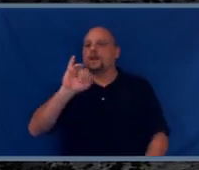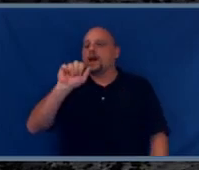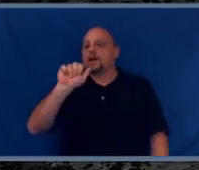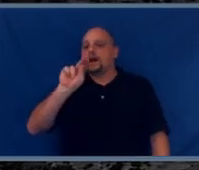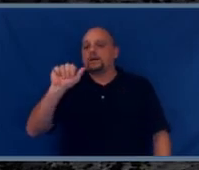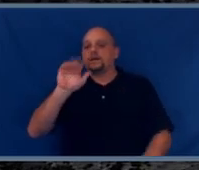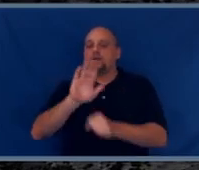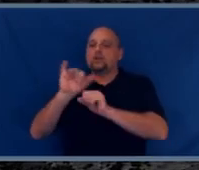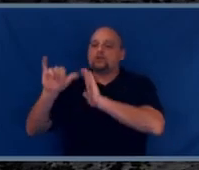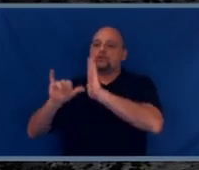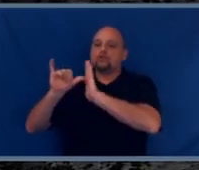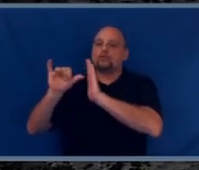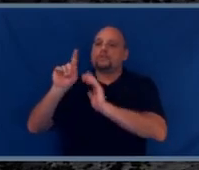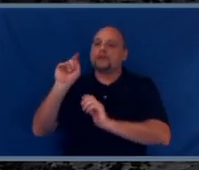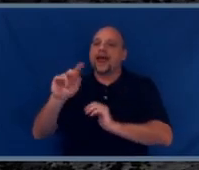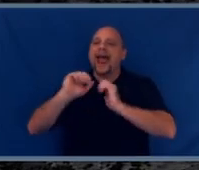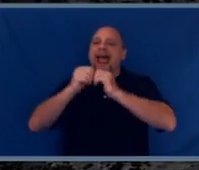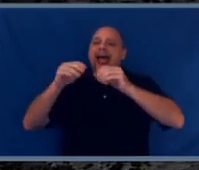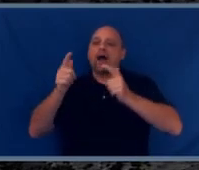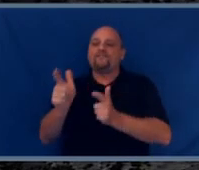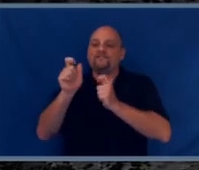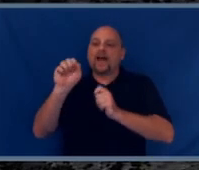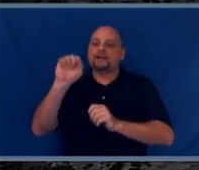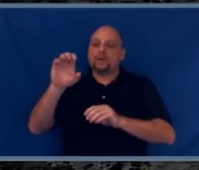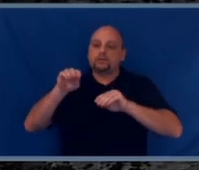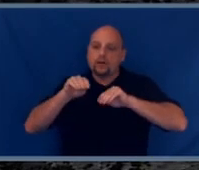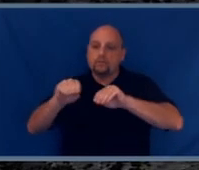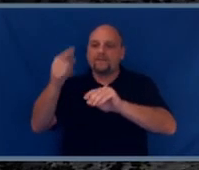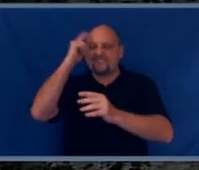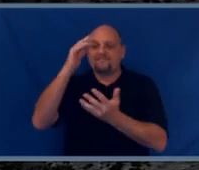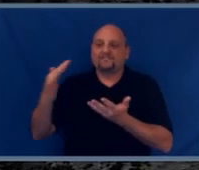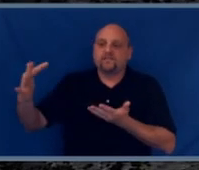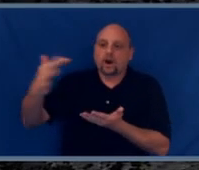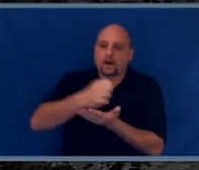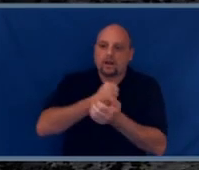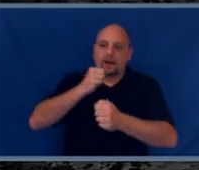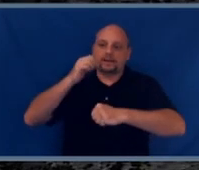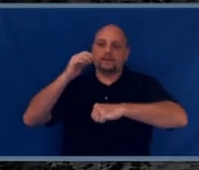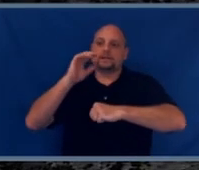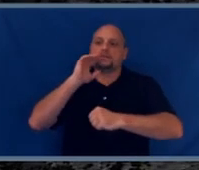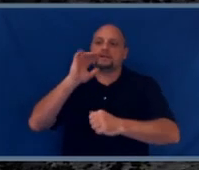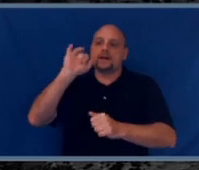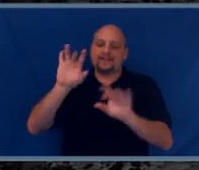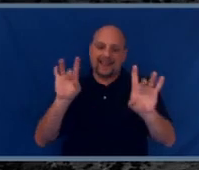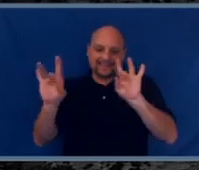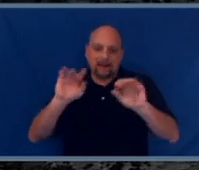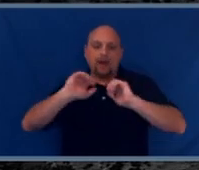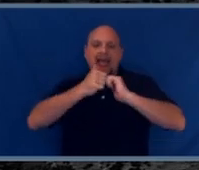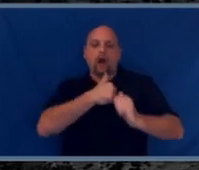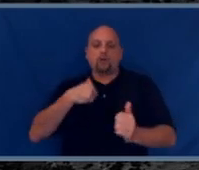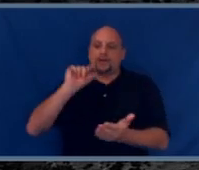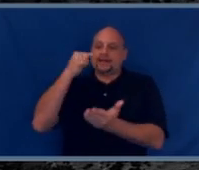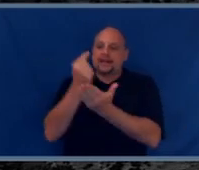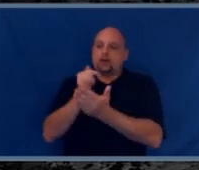IS THE SPACECRAFT GOING TO GET ET SAMPLE AND HOW MP GUARANTEE